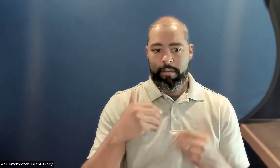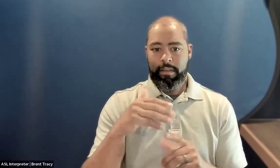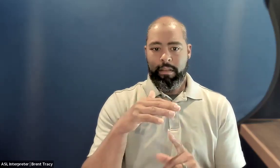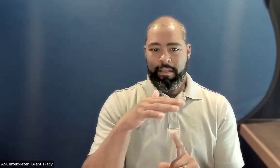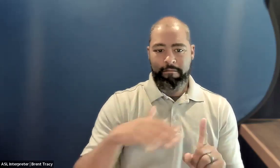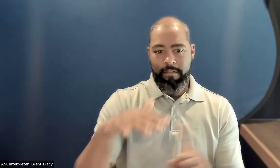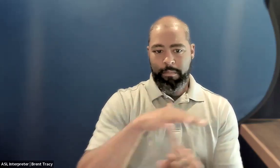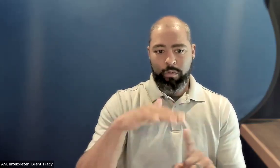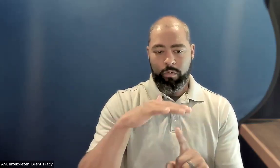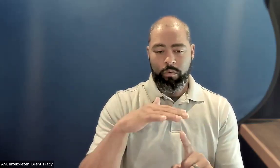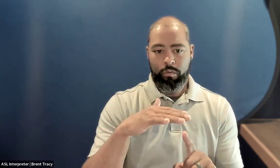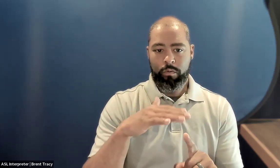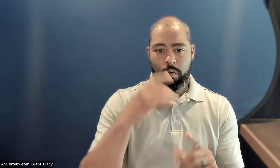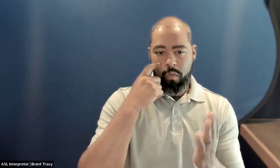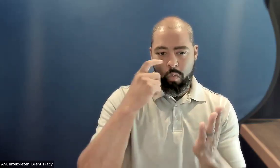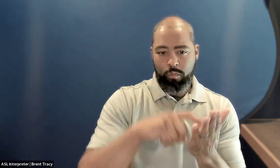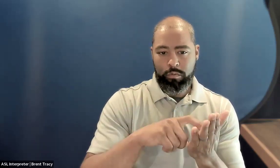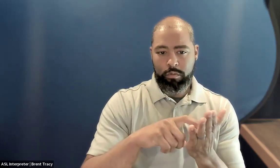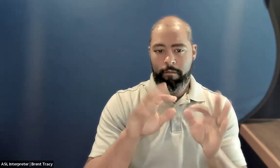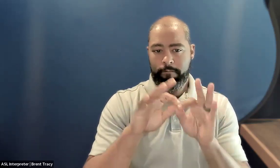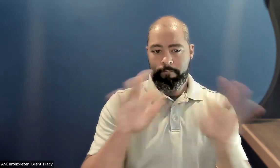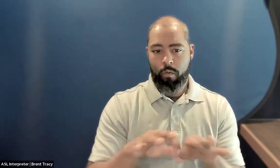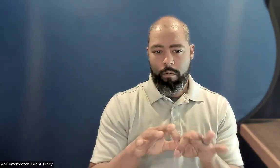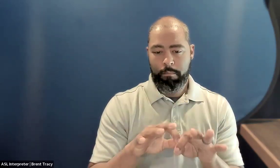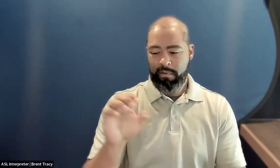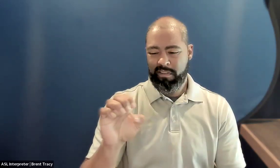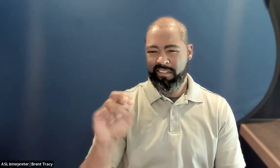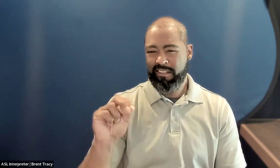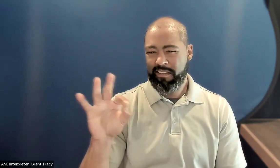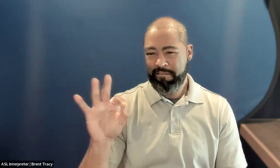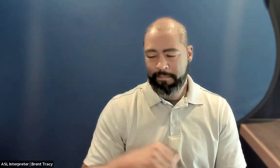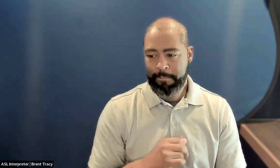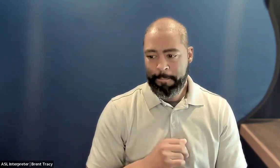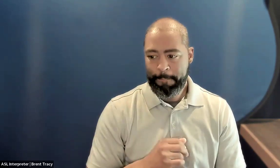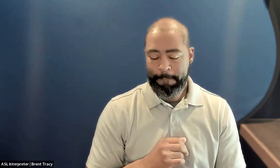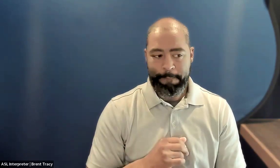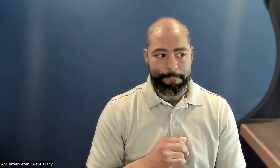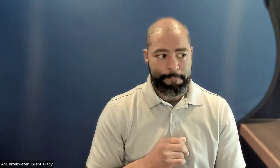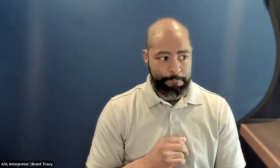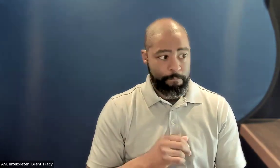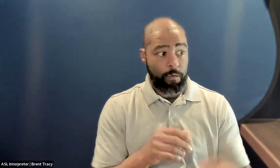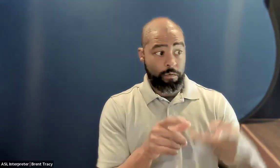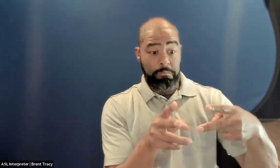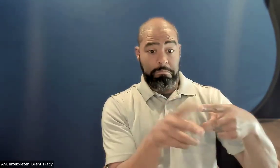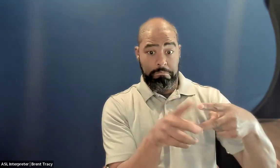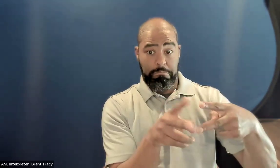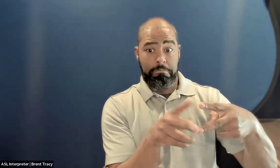Again, we are not proposing to change these regulations at this time, although we have been directed to consider a